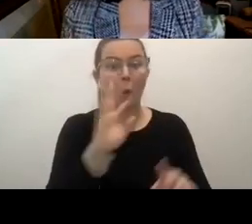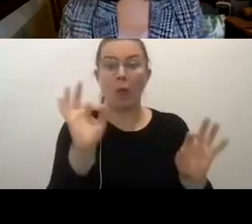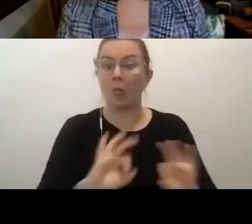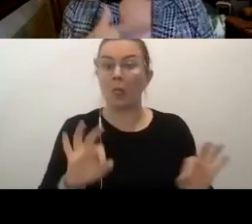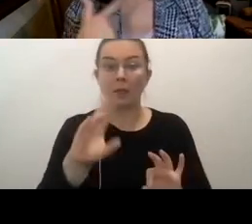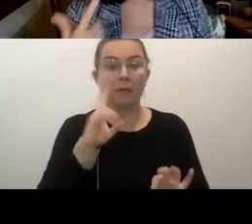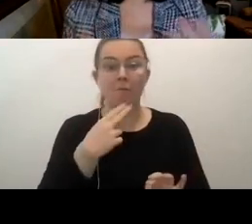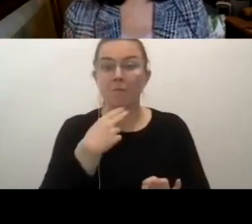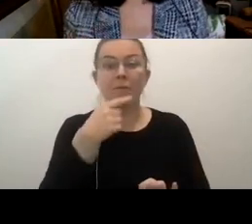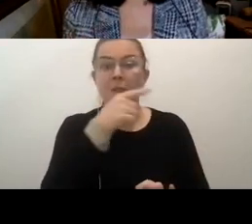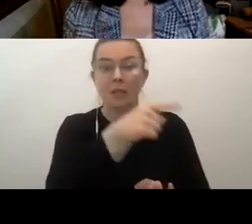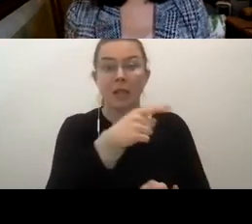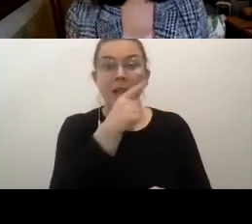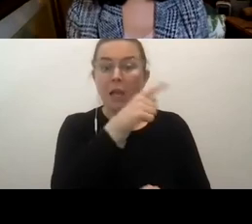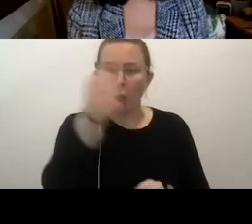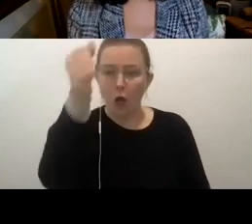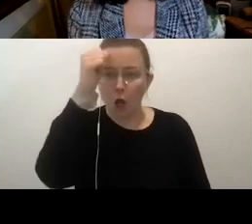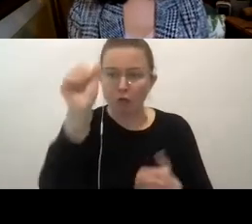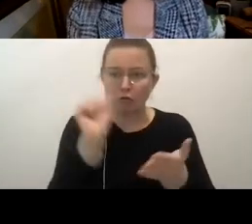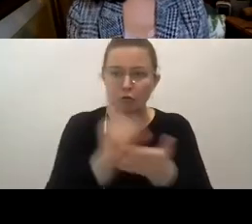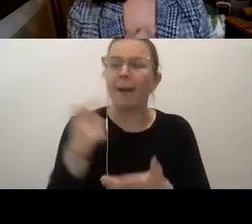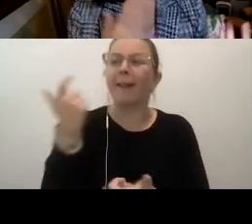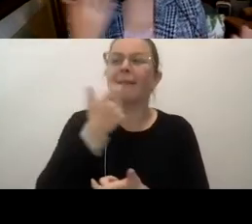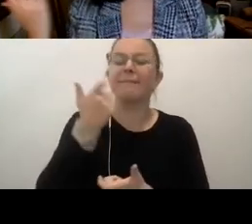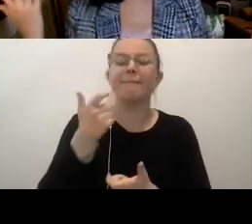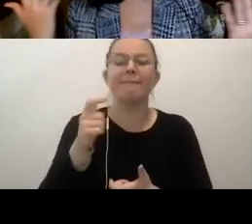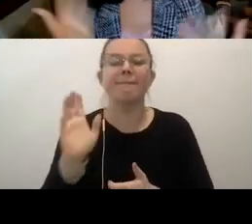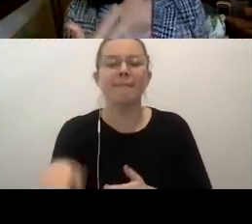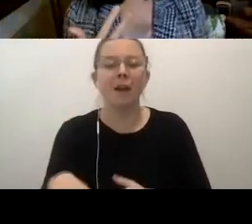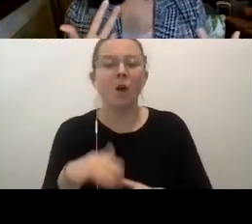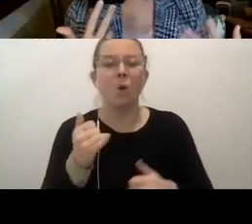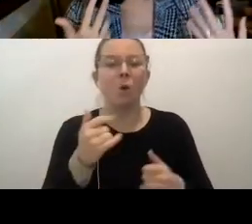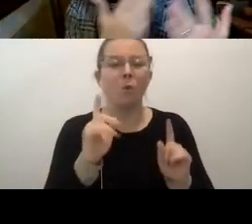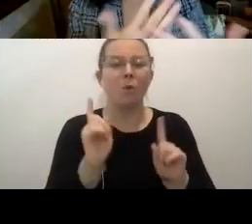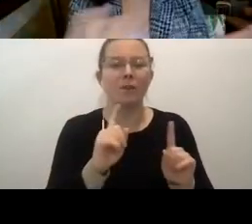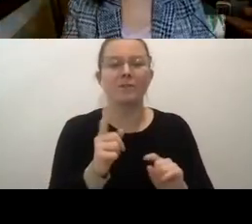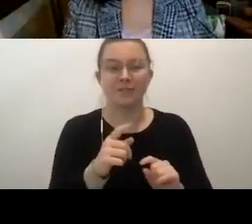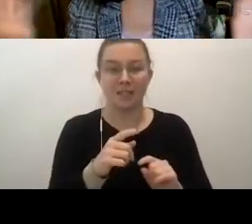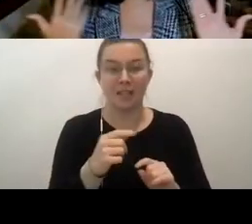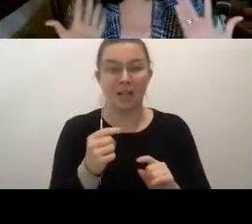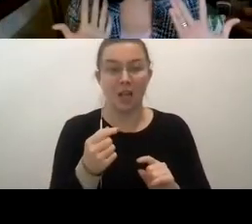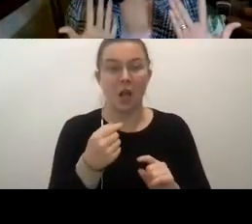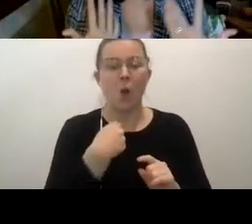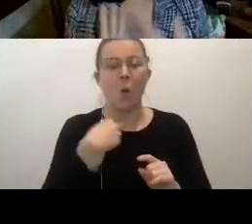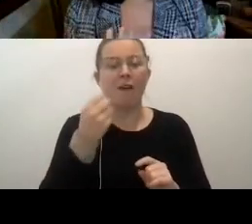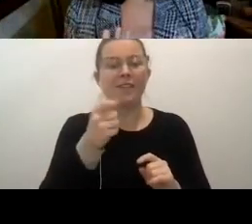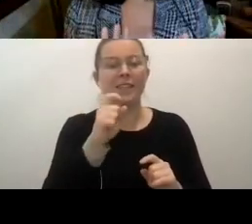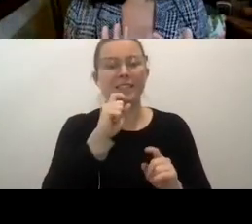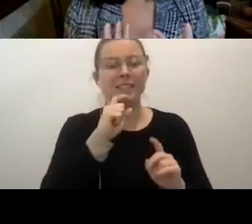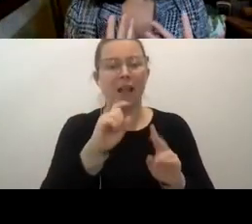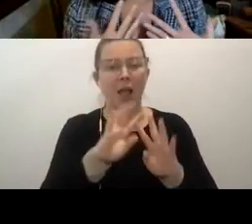he knows when someone is telling a joke, you know? He'll sit, because we used to have dinner with the entire extended family every Sunday, you know?